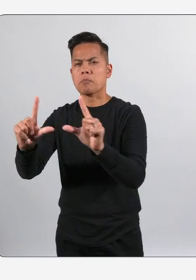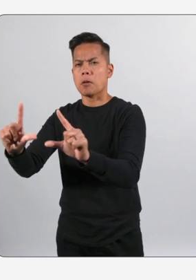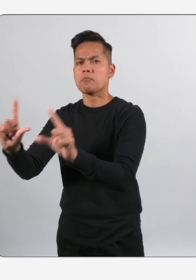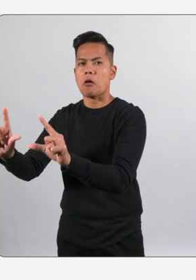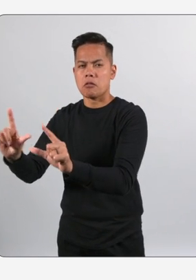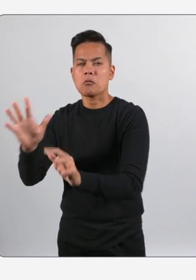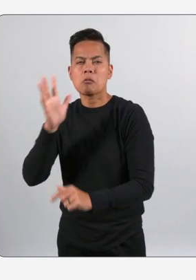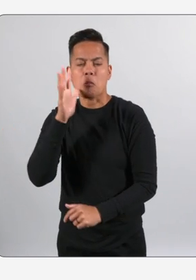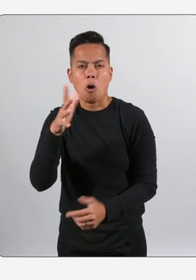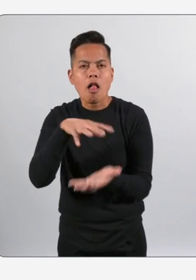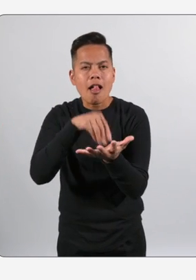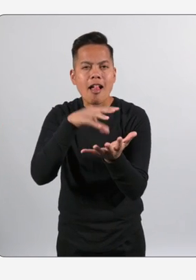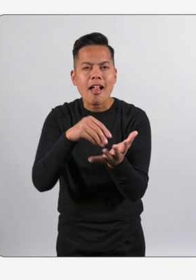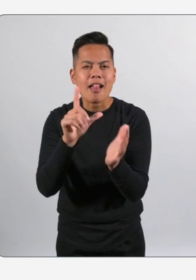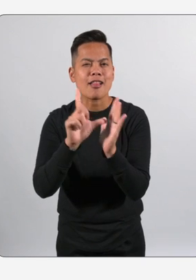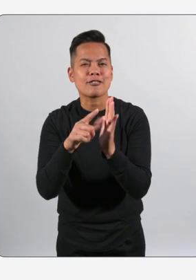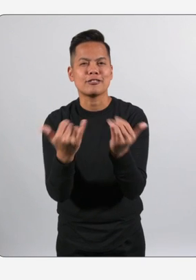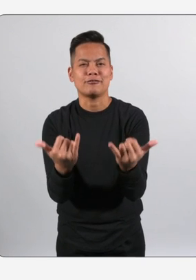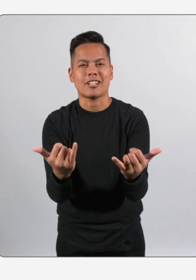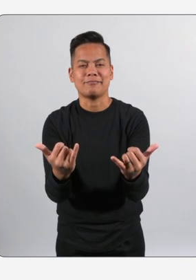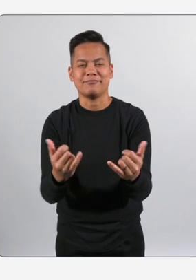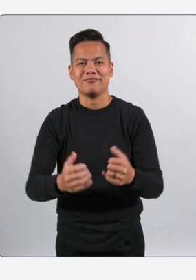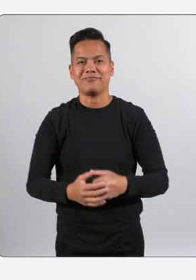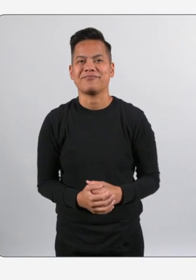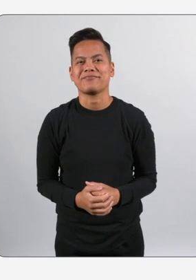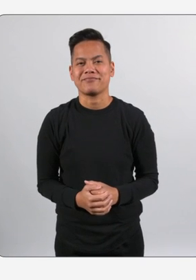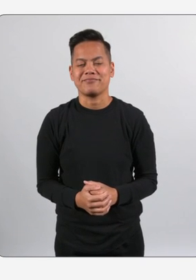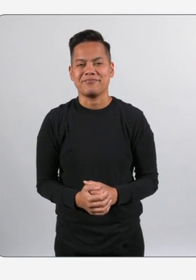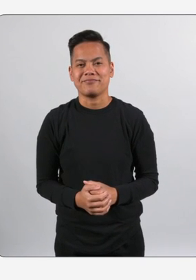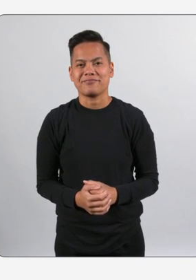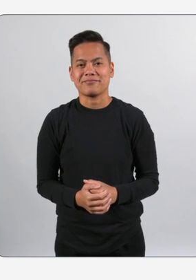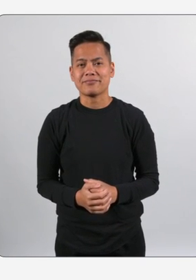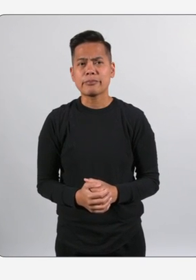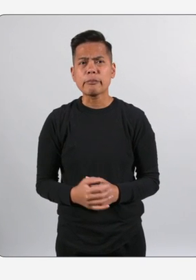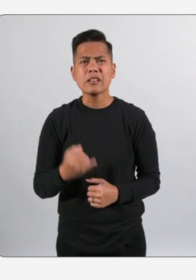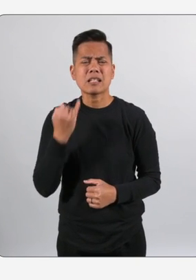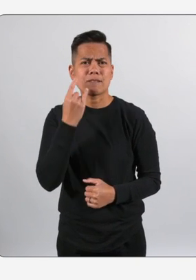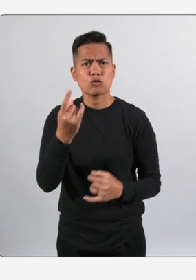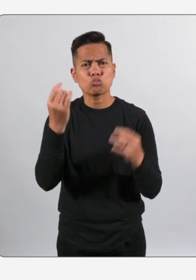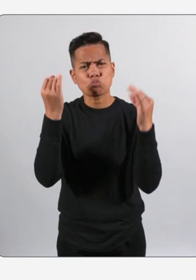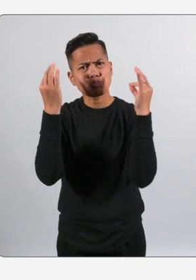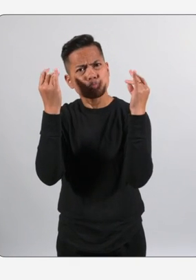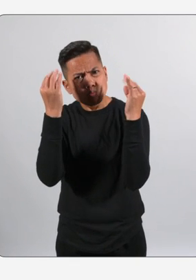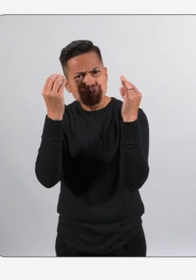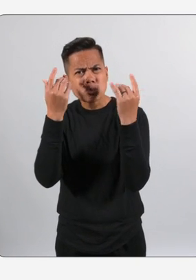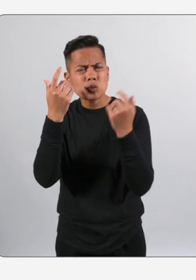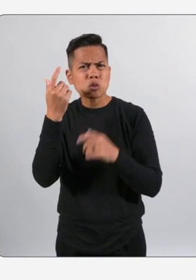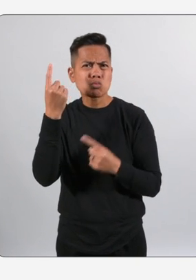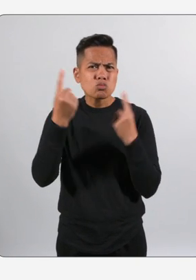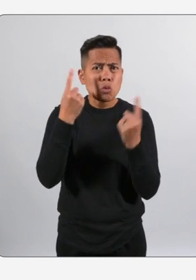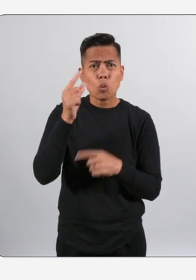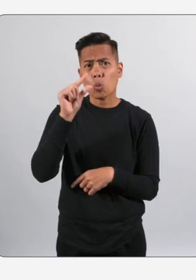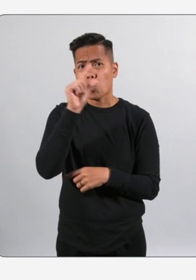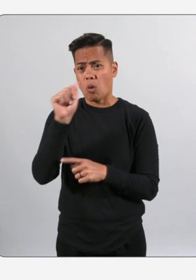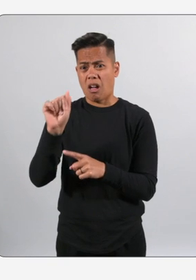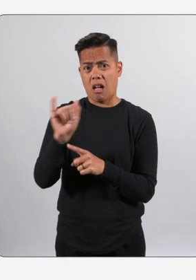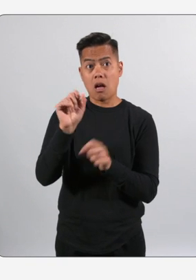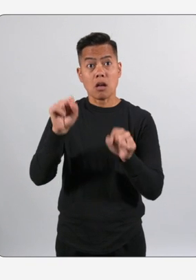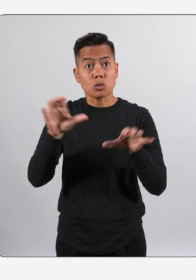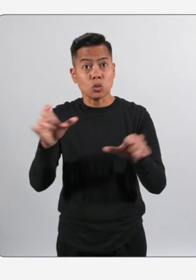later today. And if you’re wondering what Google AI can do for your business, Google Cloud has